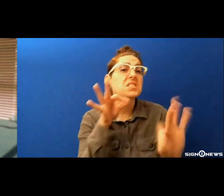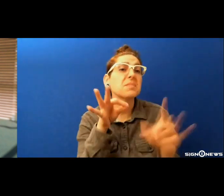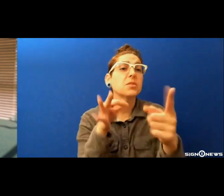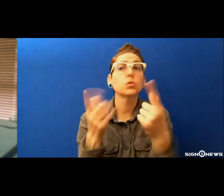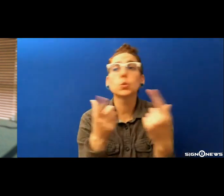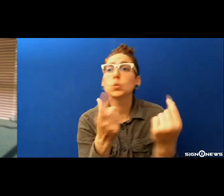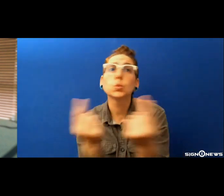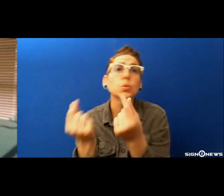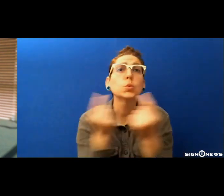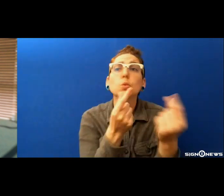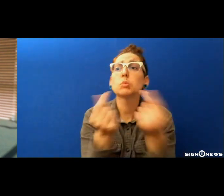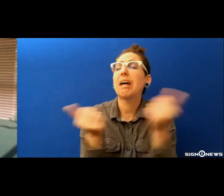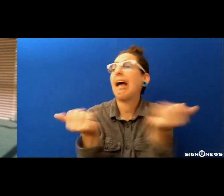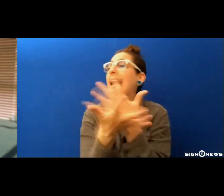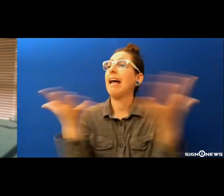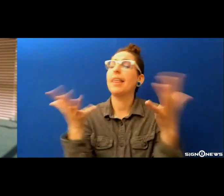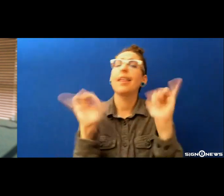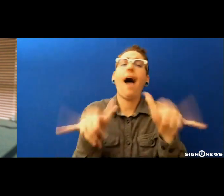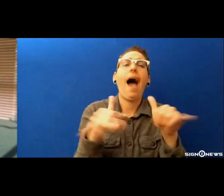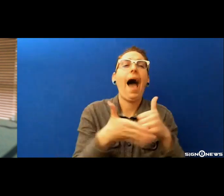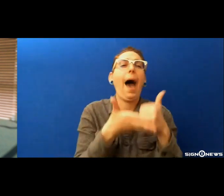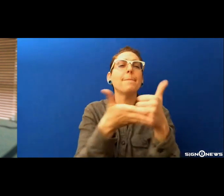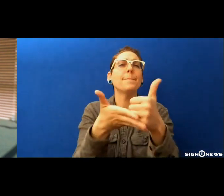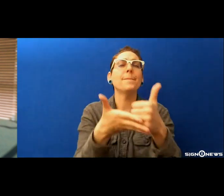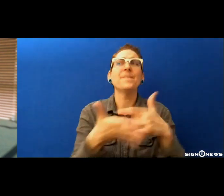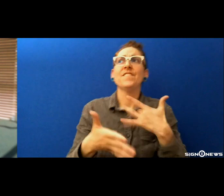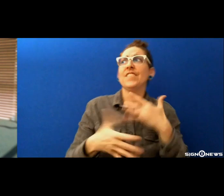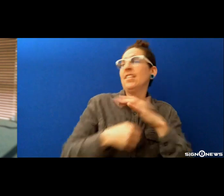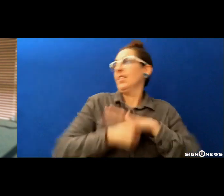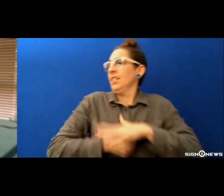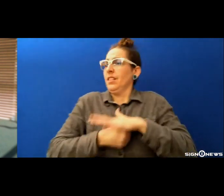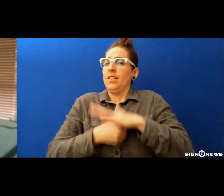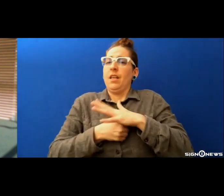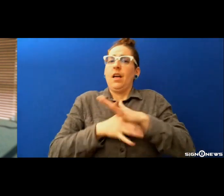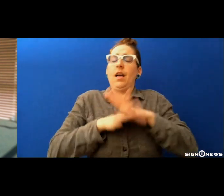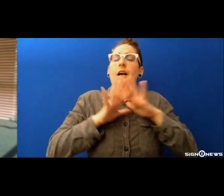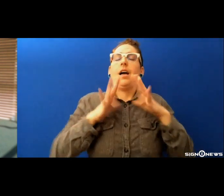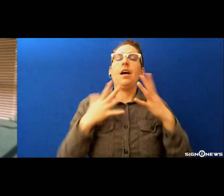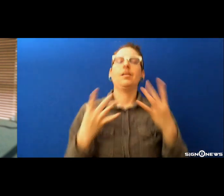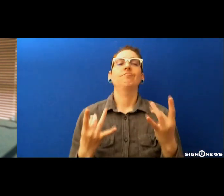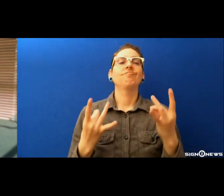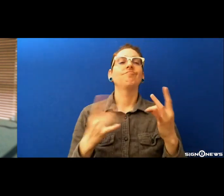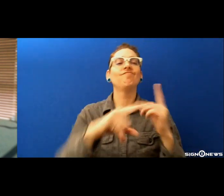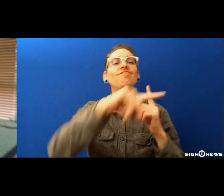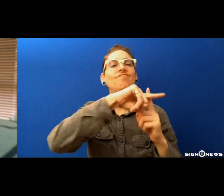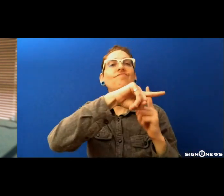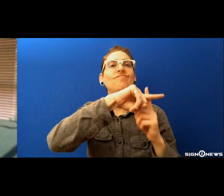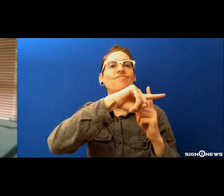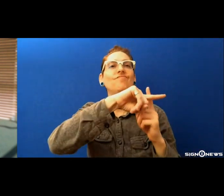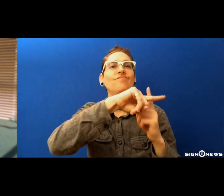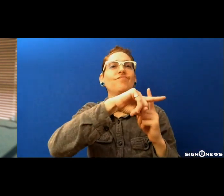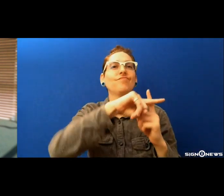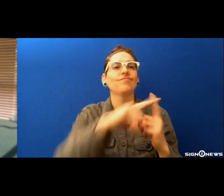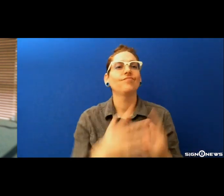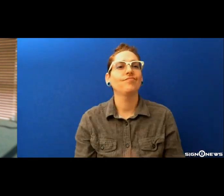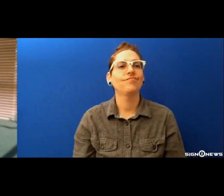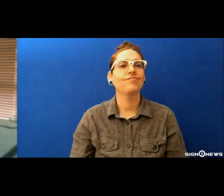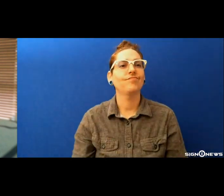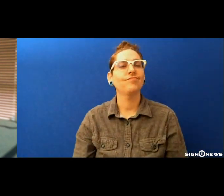Basically do anything that relieves the pressure and makes you happy.